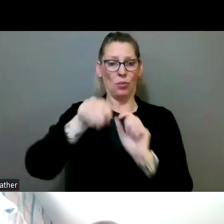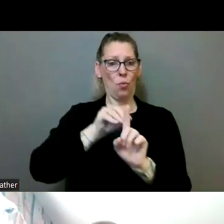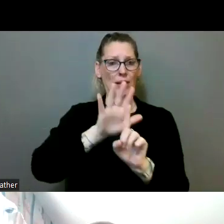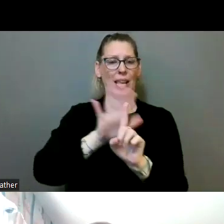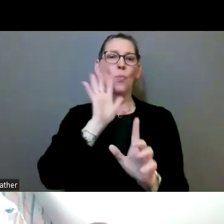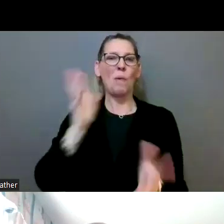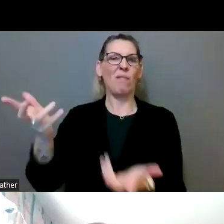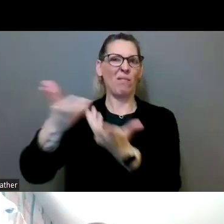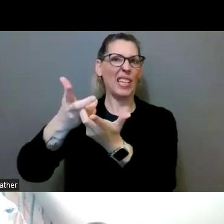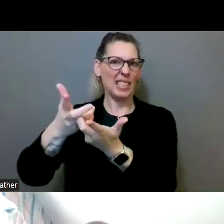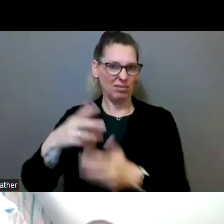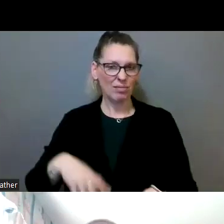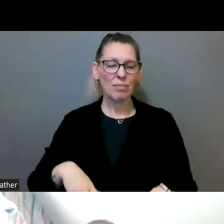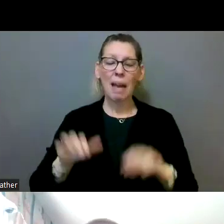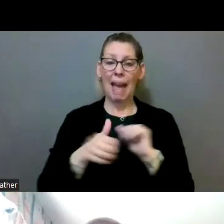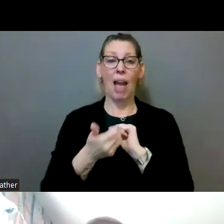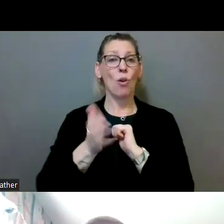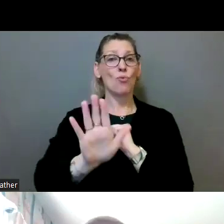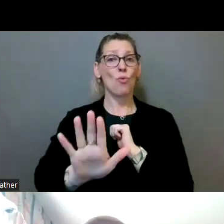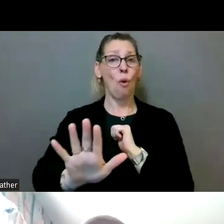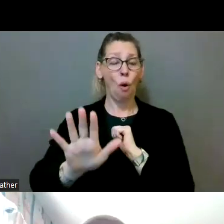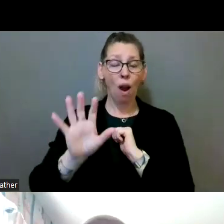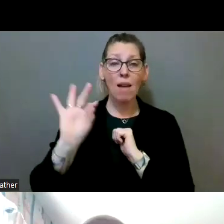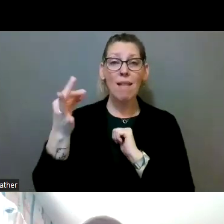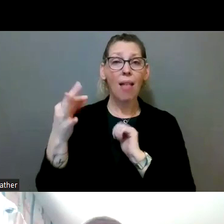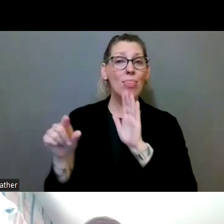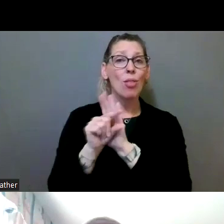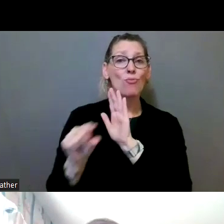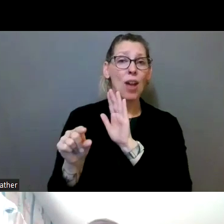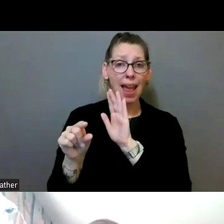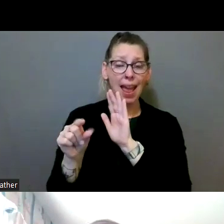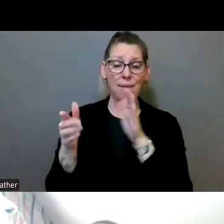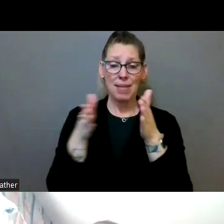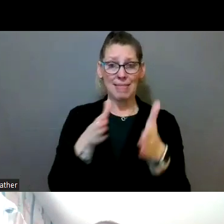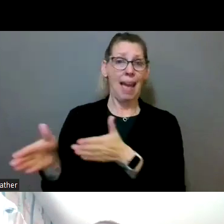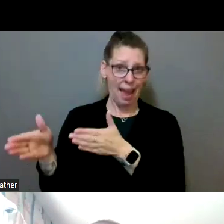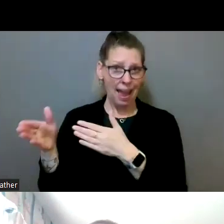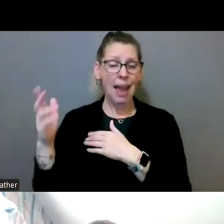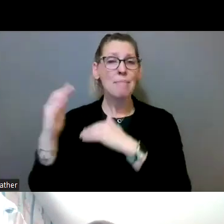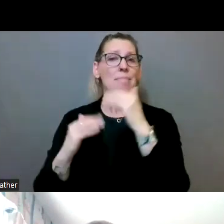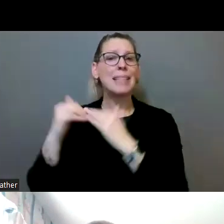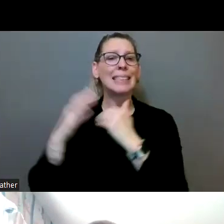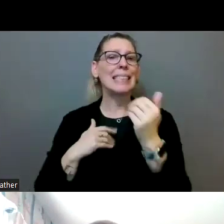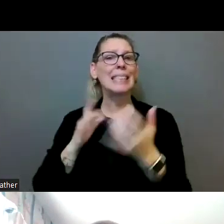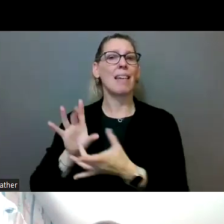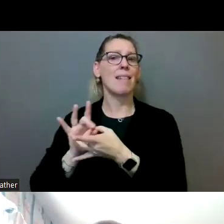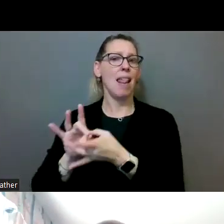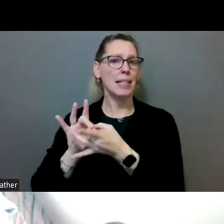that? How does your ninth grade plan for building connectedness and belonging fit